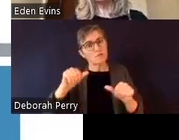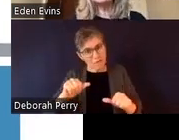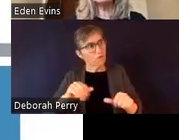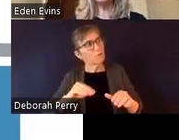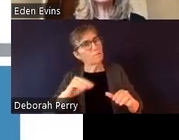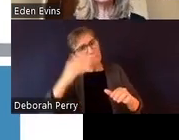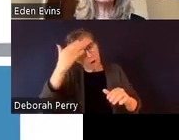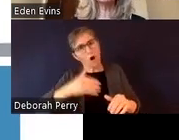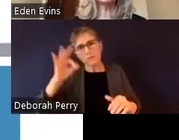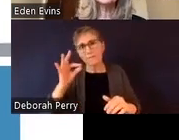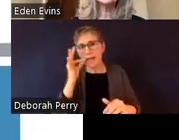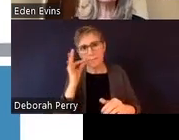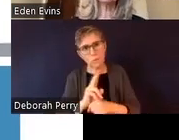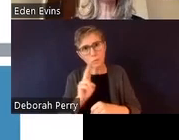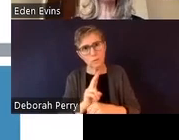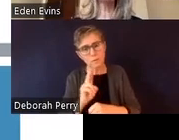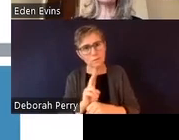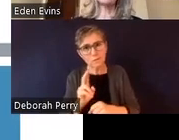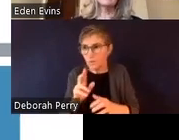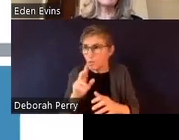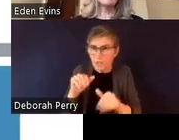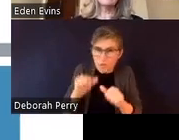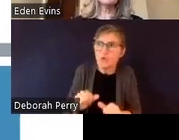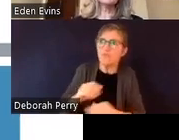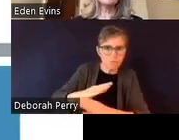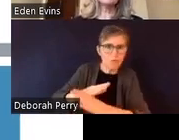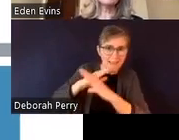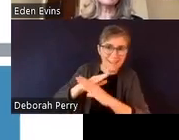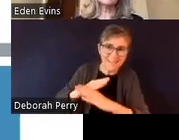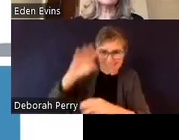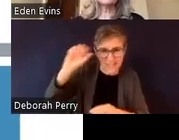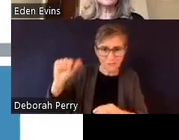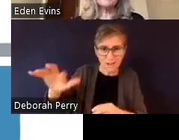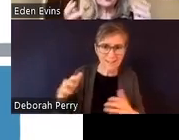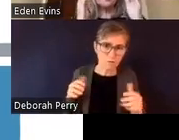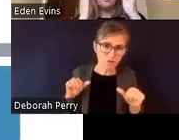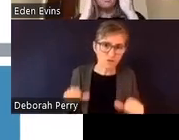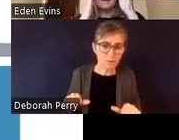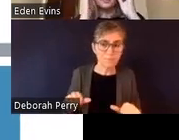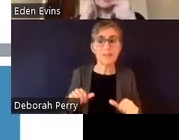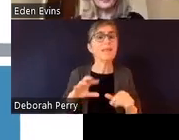in other words, potentially preventable. And, in fact, in first episode programs around the